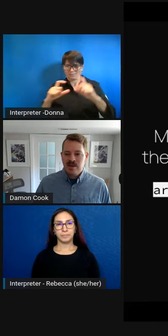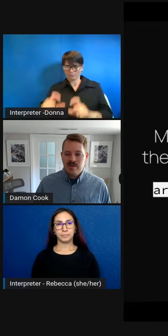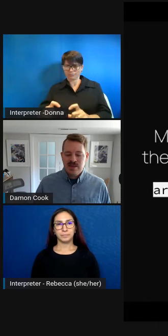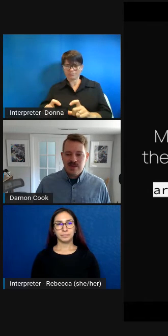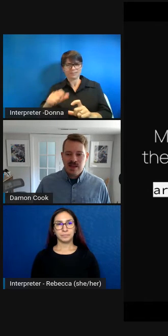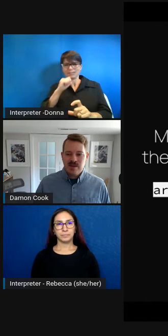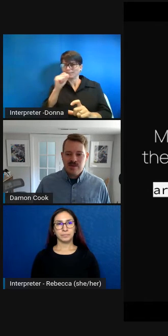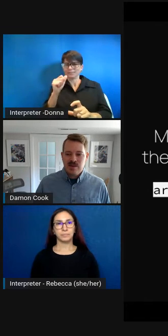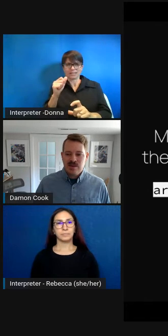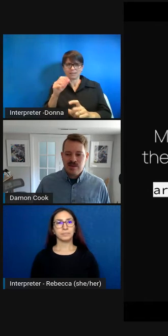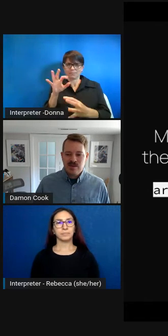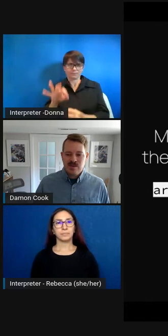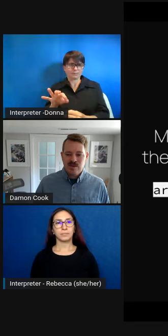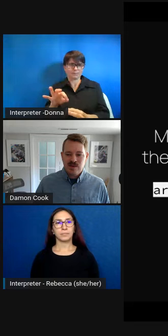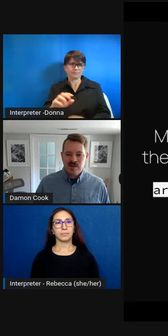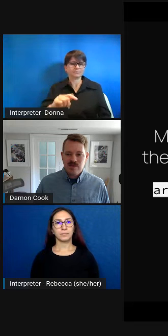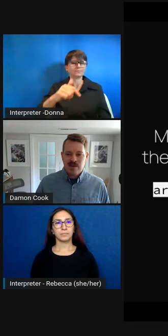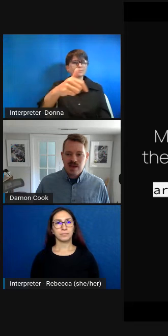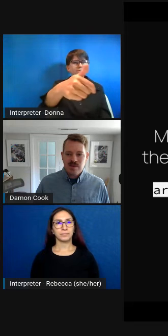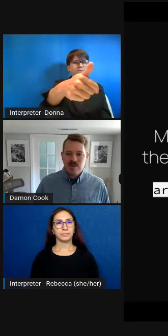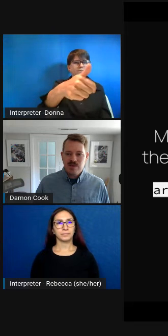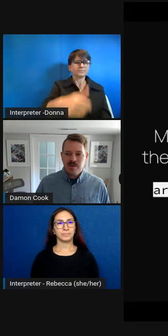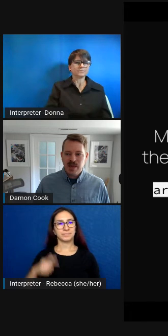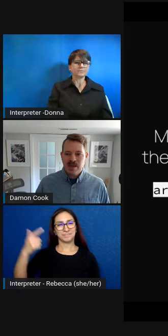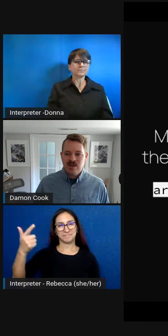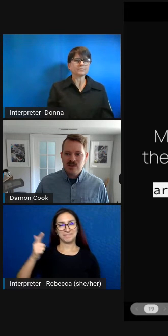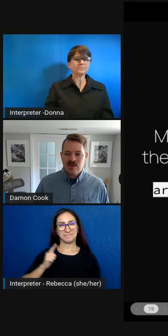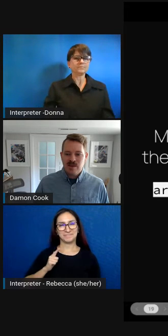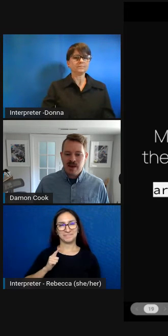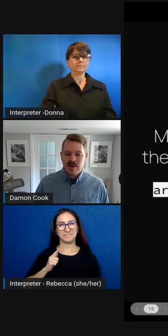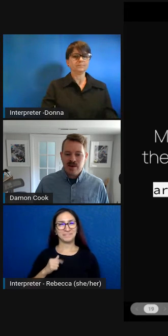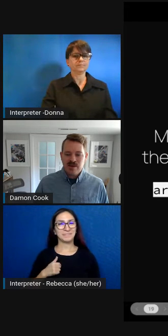This allows us to continue tabbing through the page in the background